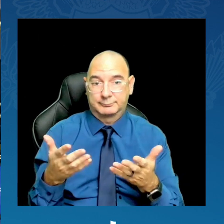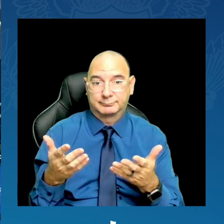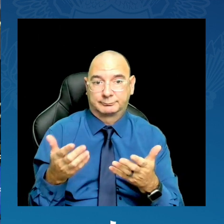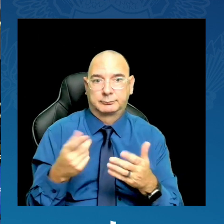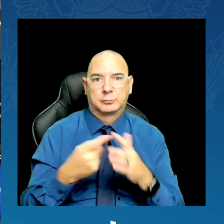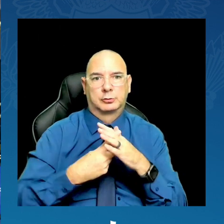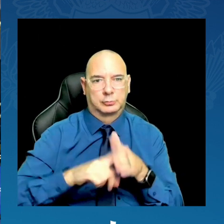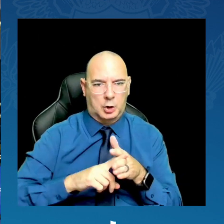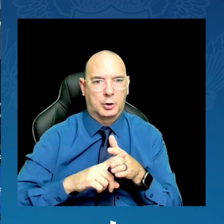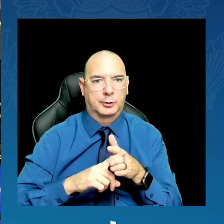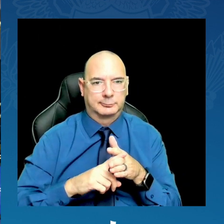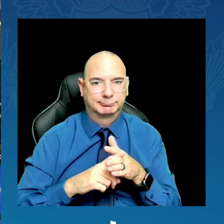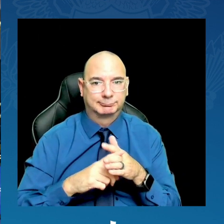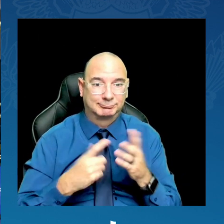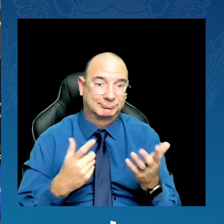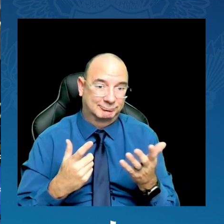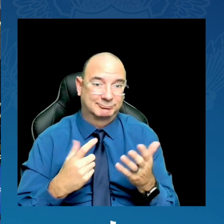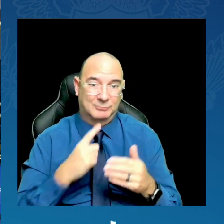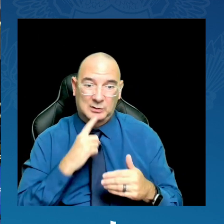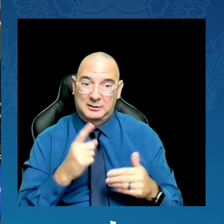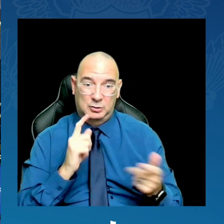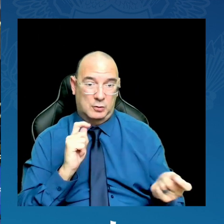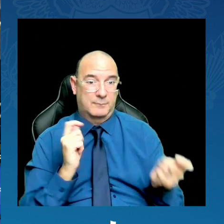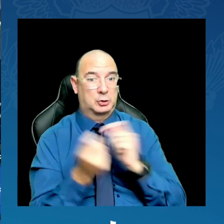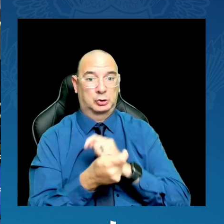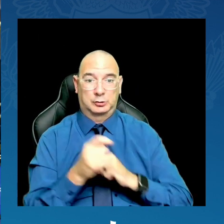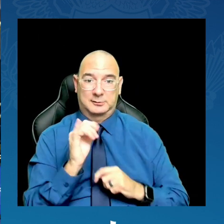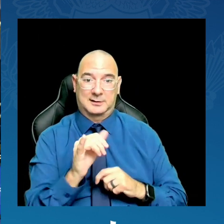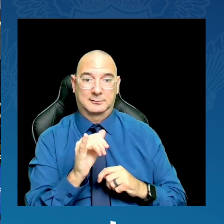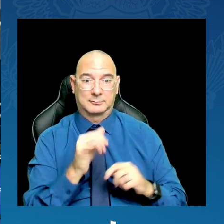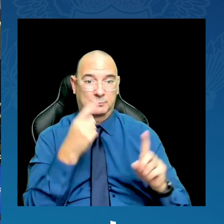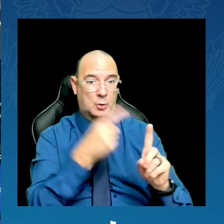and creating a transparent environment which is conducive to private sector investment.